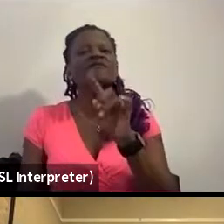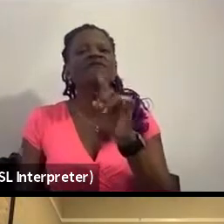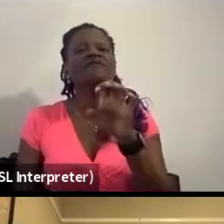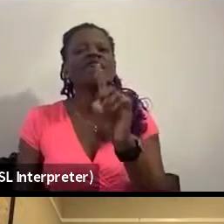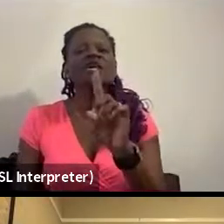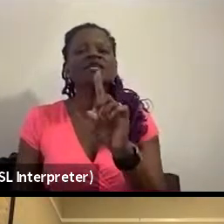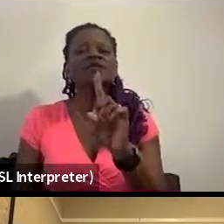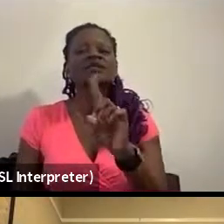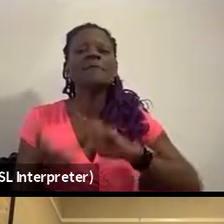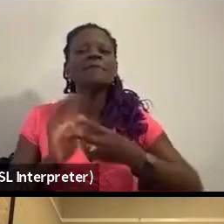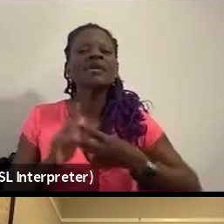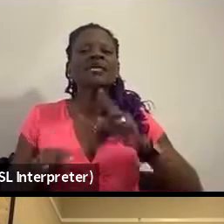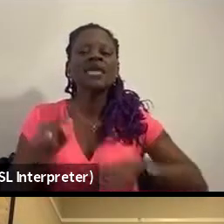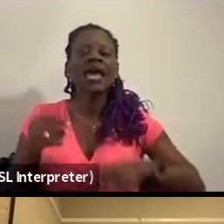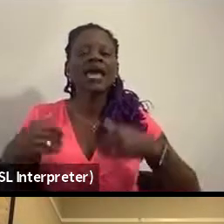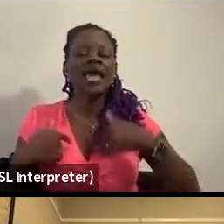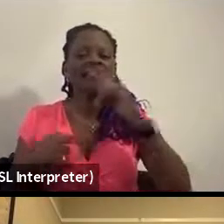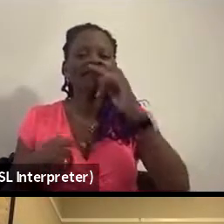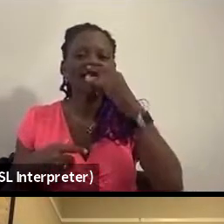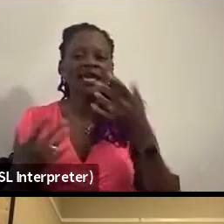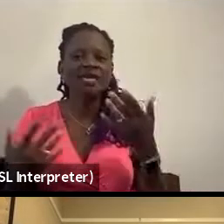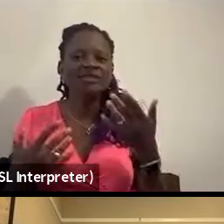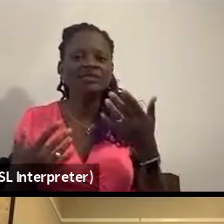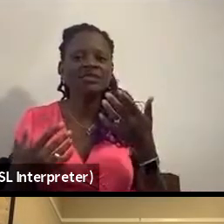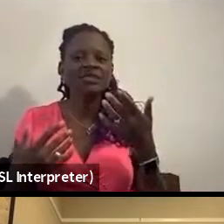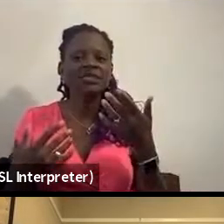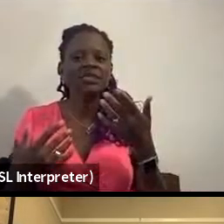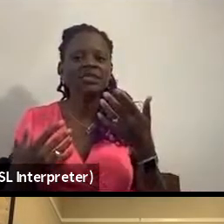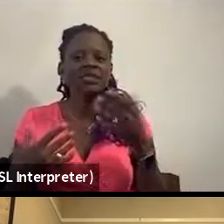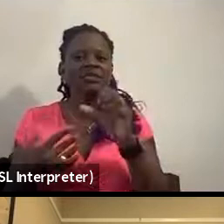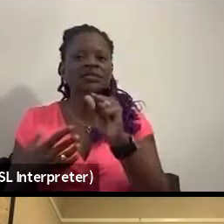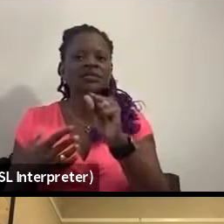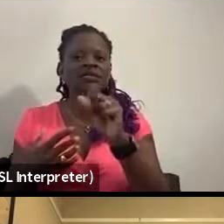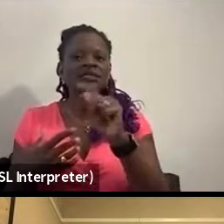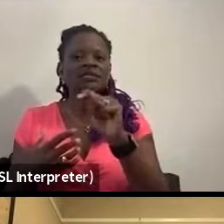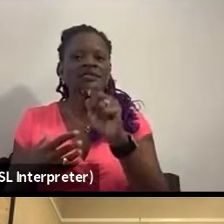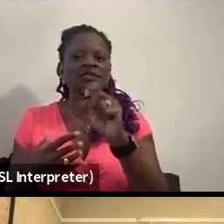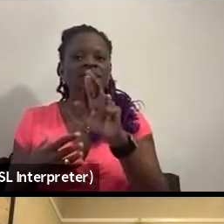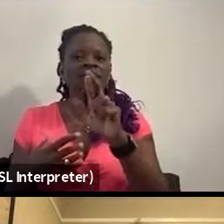inherent trust in our government or our health institutions. And so that's we're working all together.